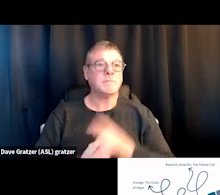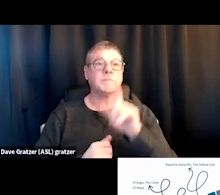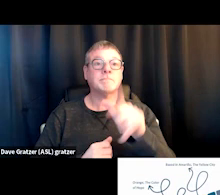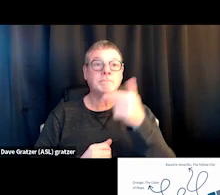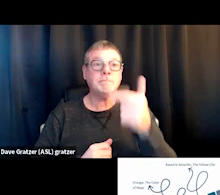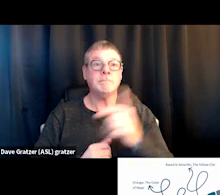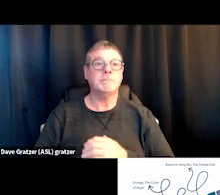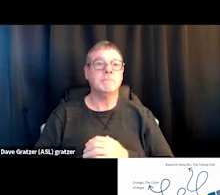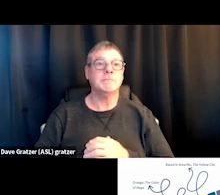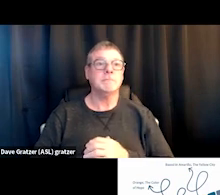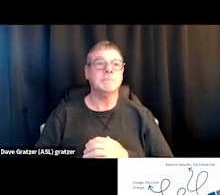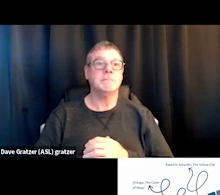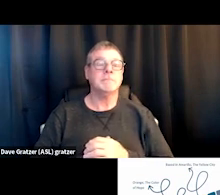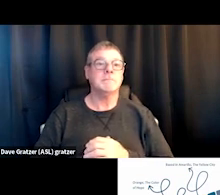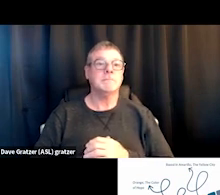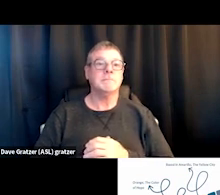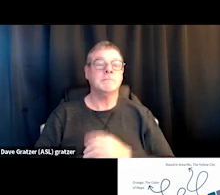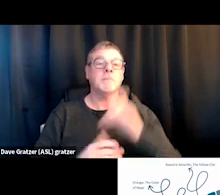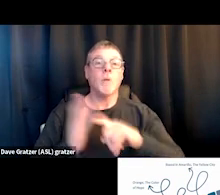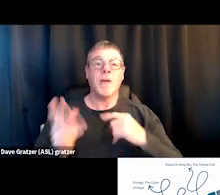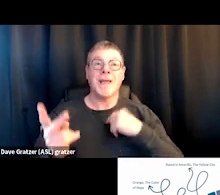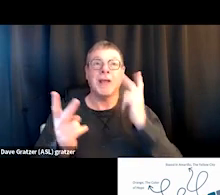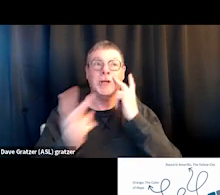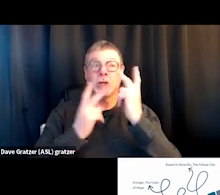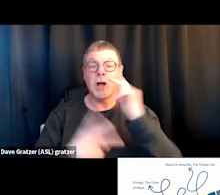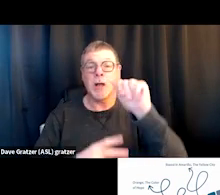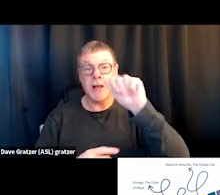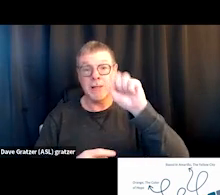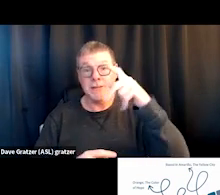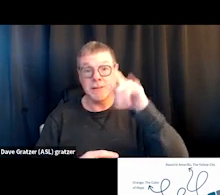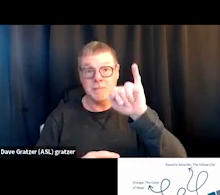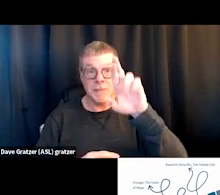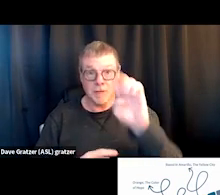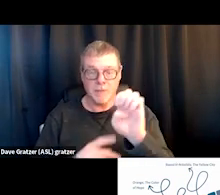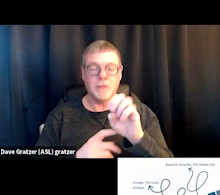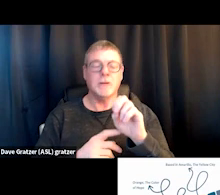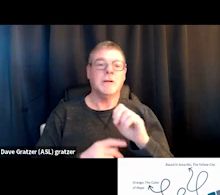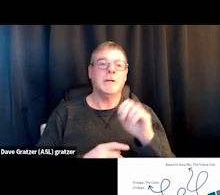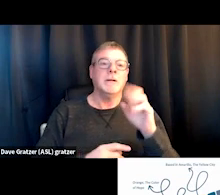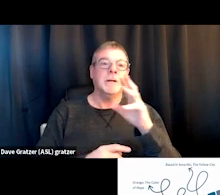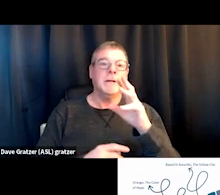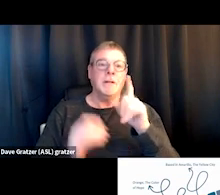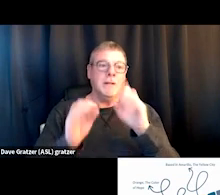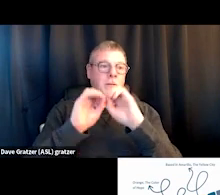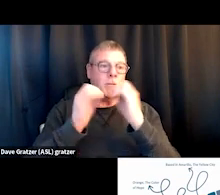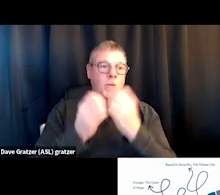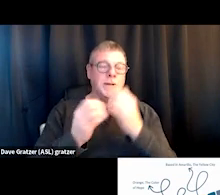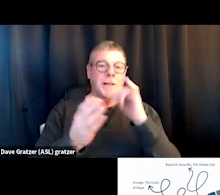you know, what I saw in the Aspire organization was an organization that had provided,